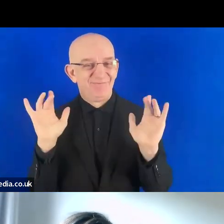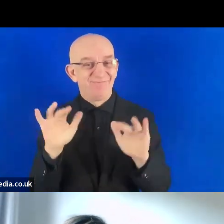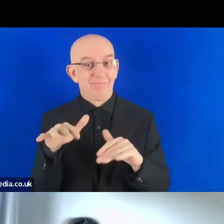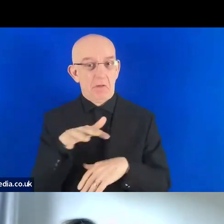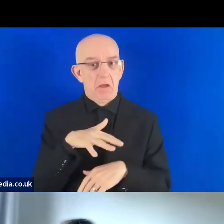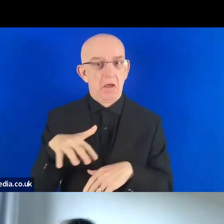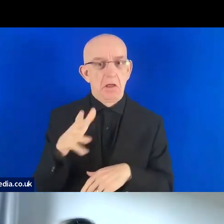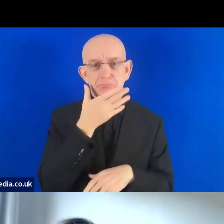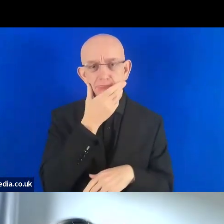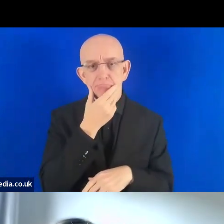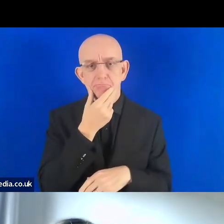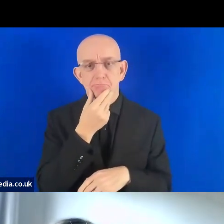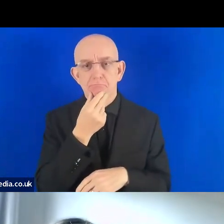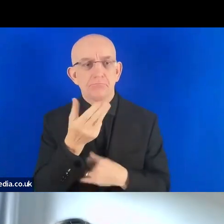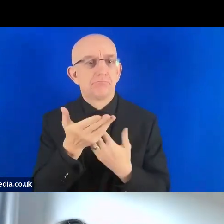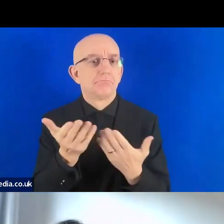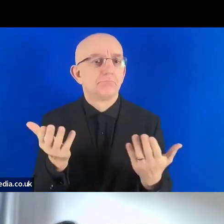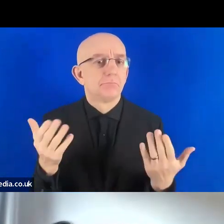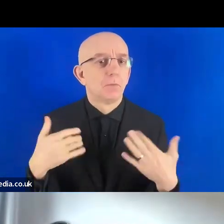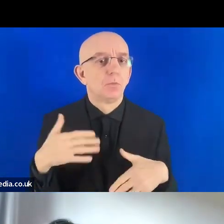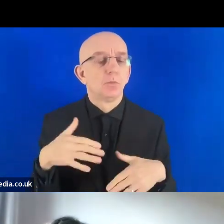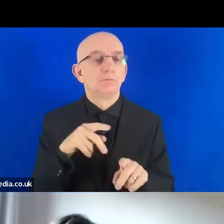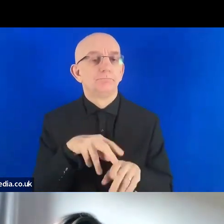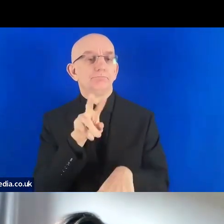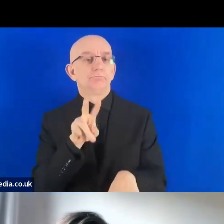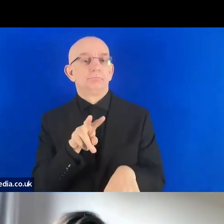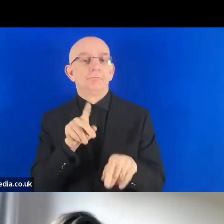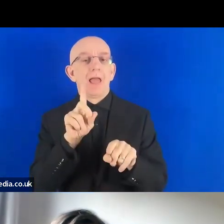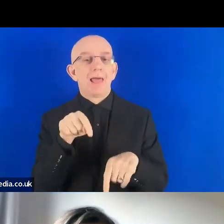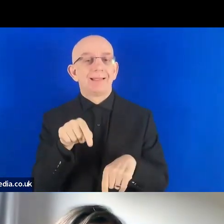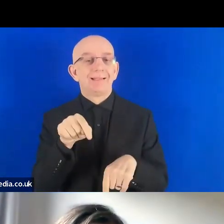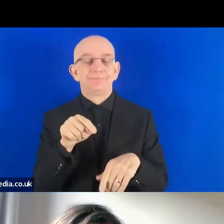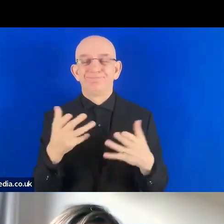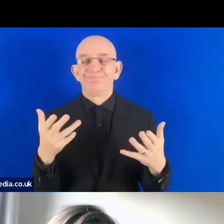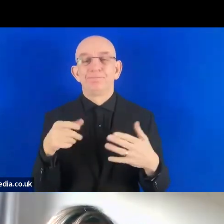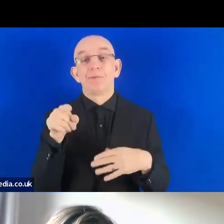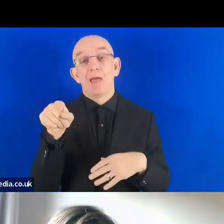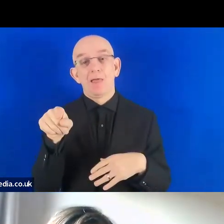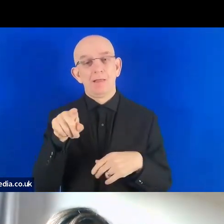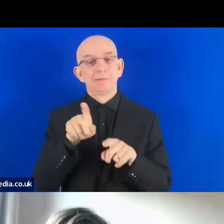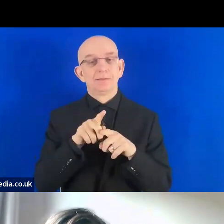That's the view from from inside. So you can see it's quite open. You can see the beautiful the Bangkok skyline.